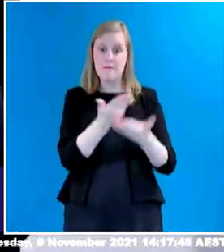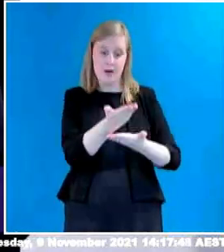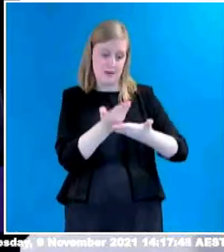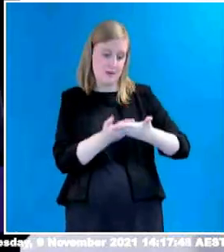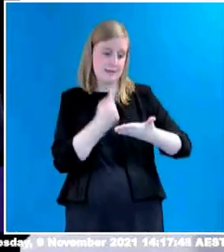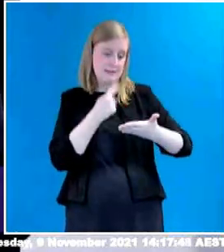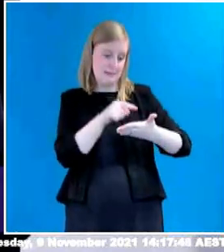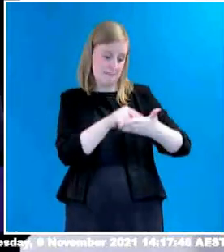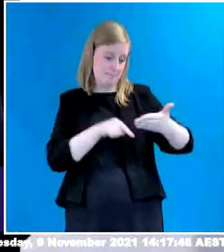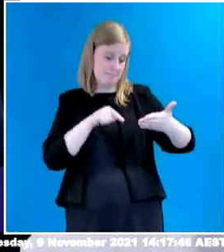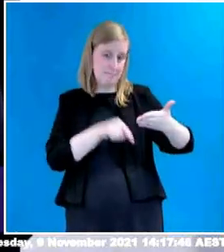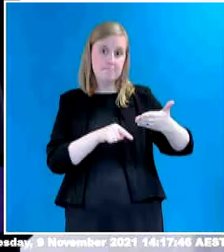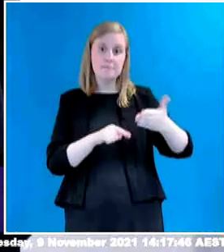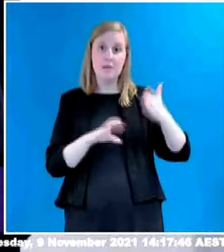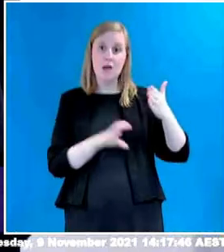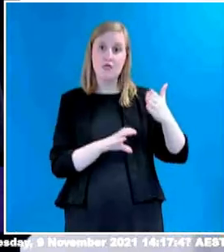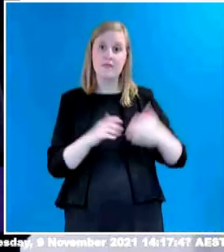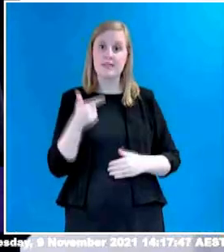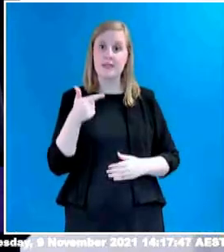That's right, yes.